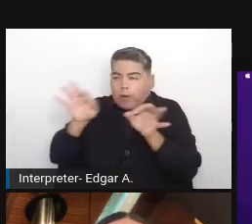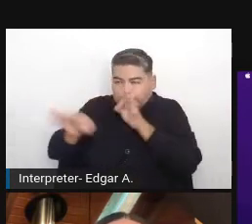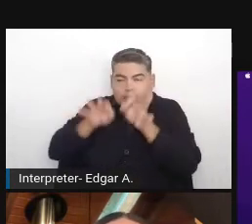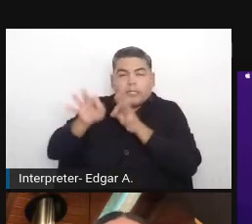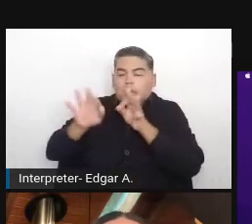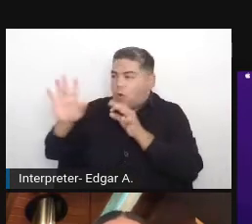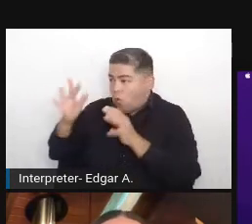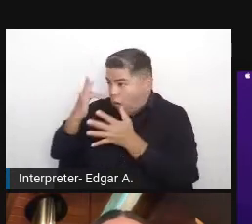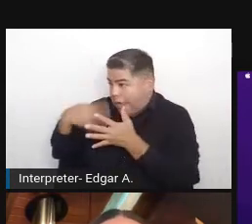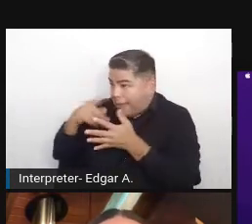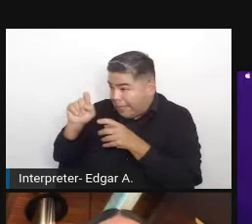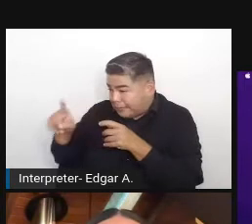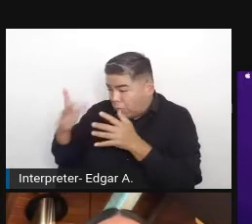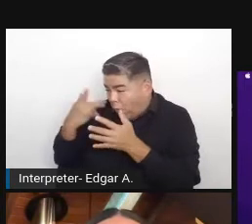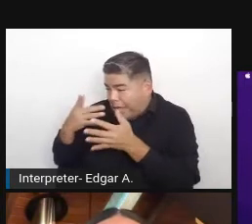to be willing to answer those questions.